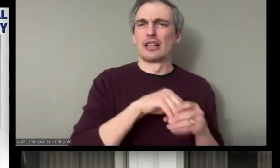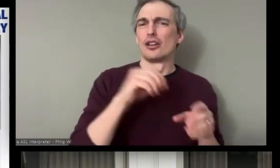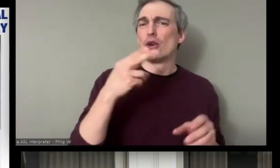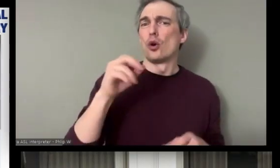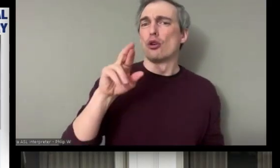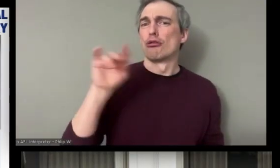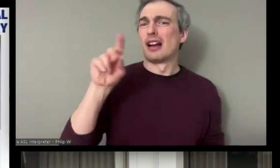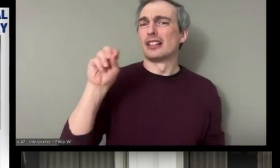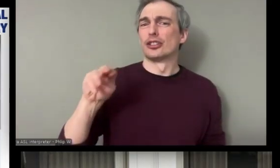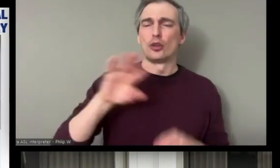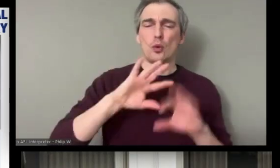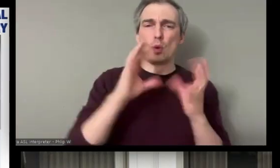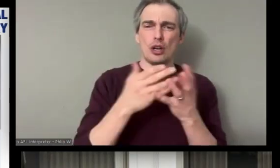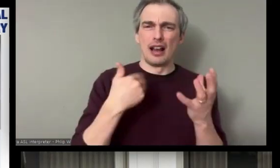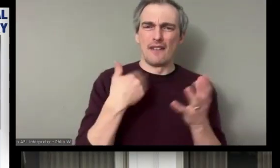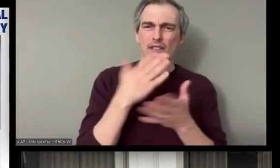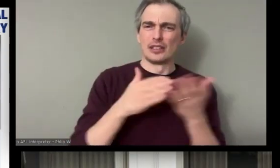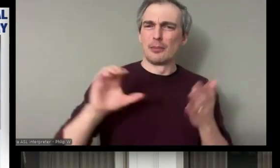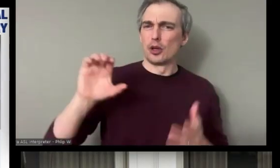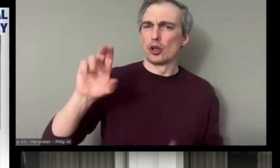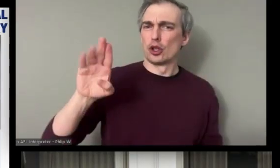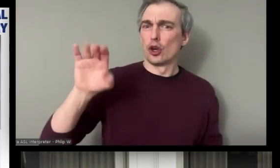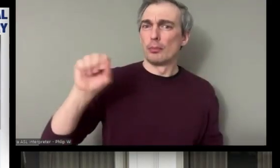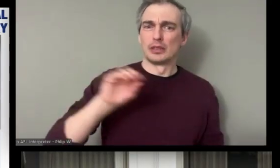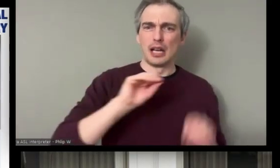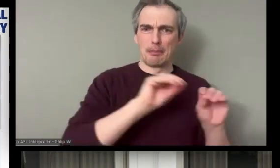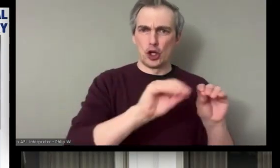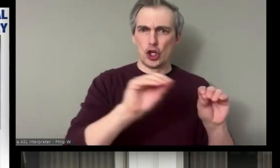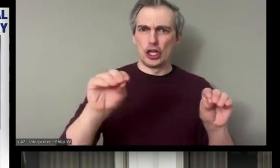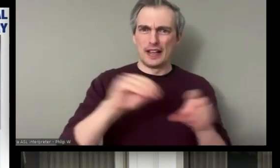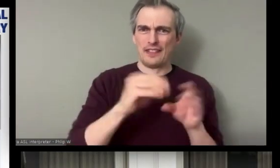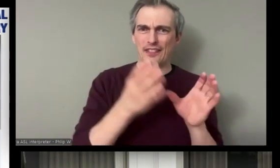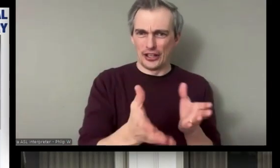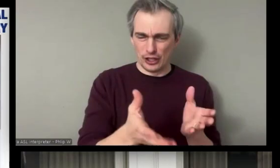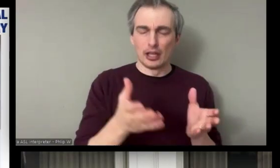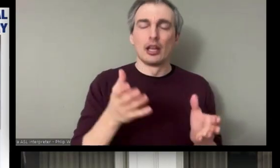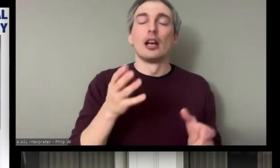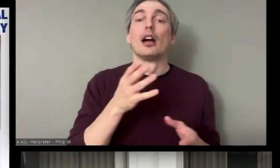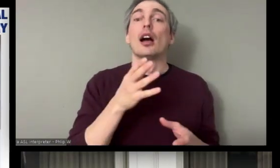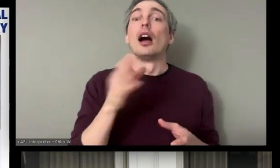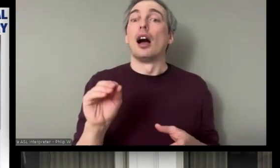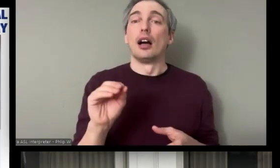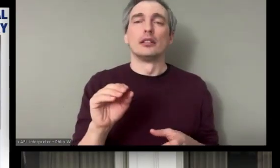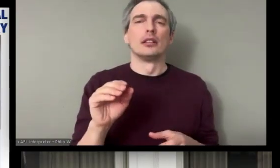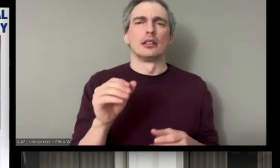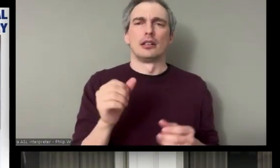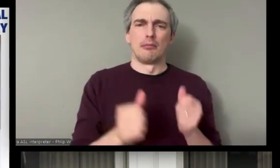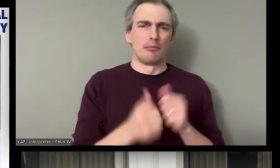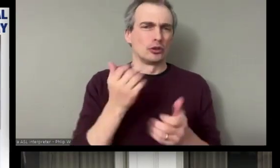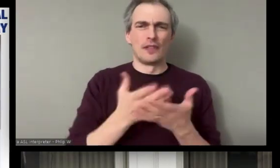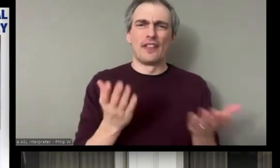And by default, most of the objects that you use in Horizon Worlds have a grab distance that's much longer.